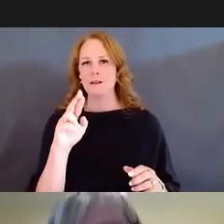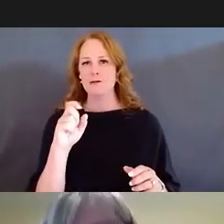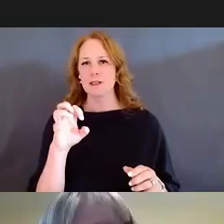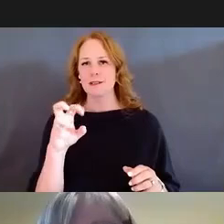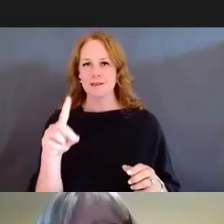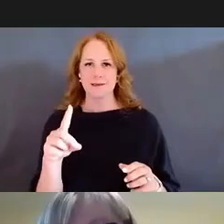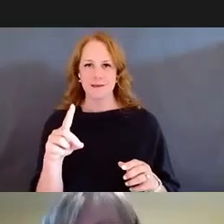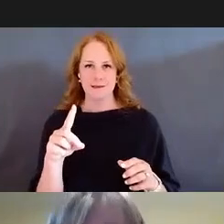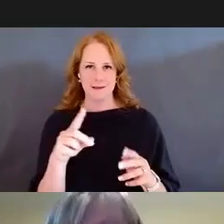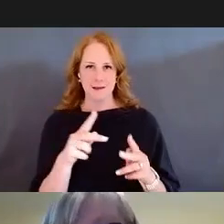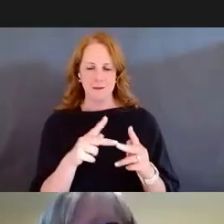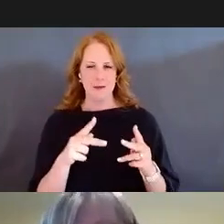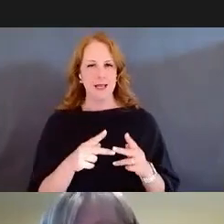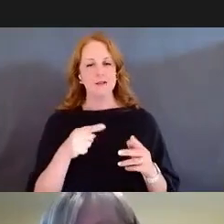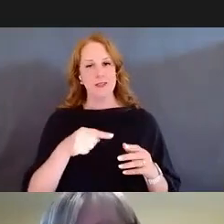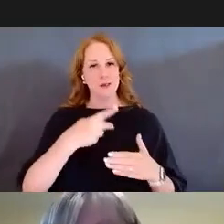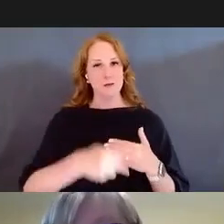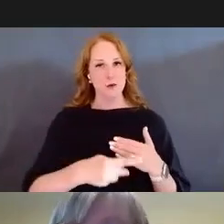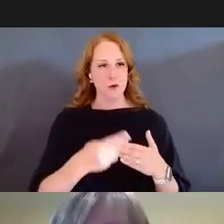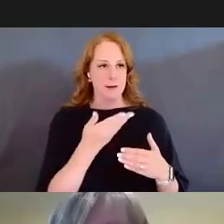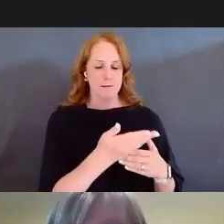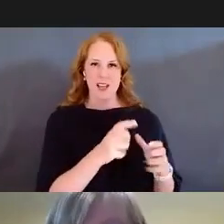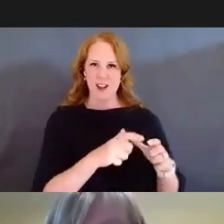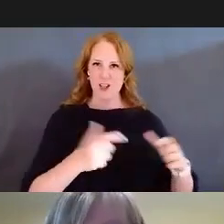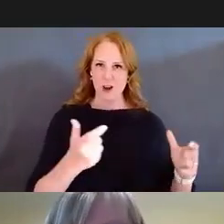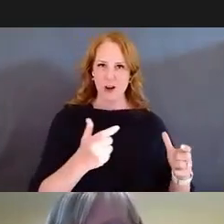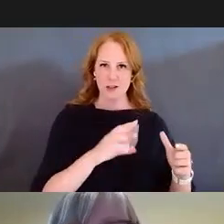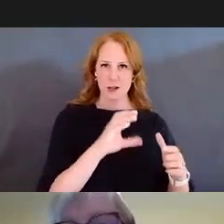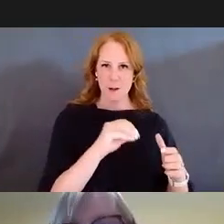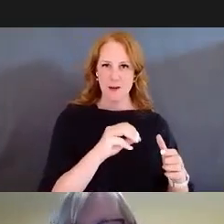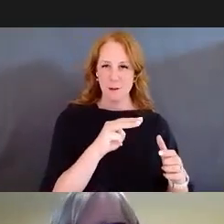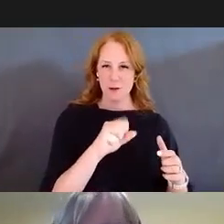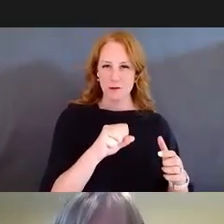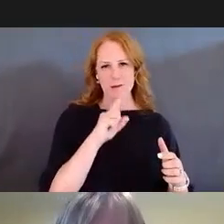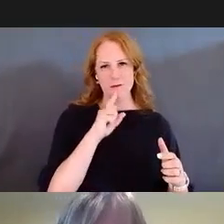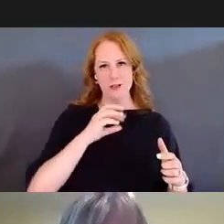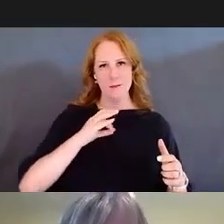a program like this being at a large um company like Microsoft. Um I know that this is not sort